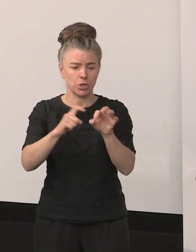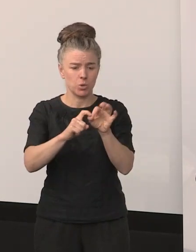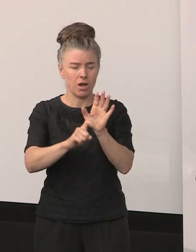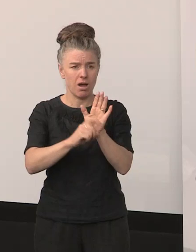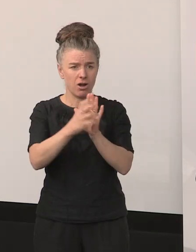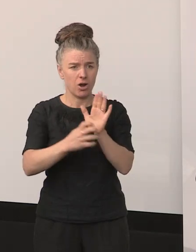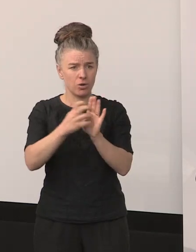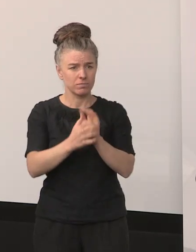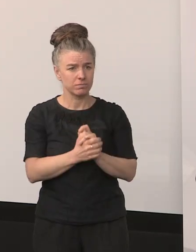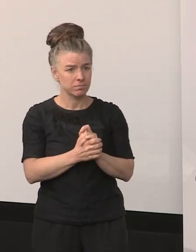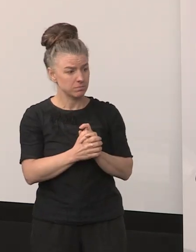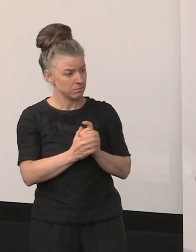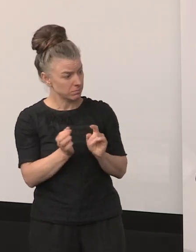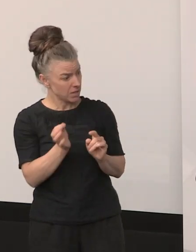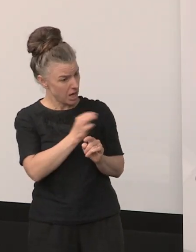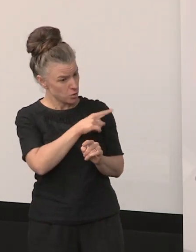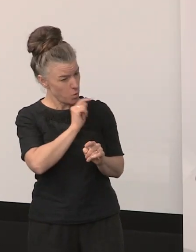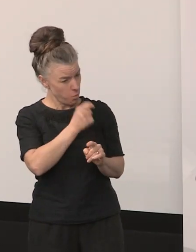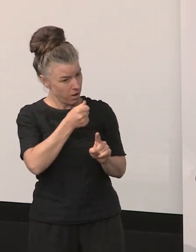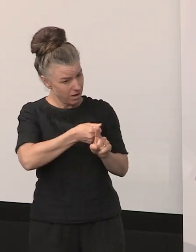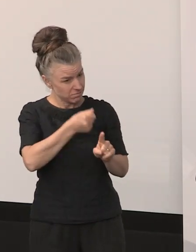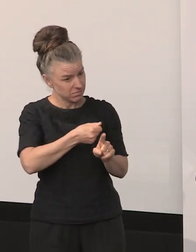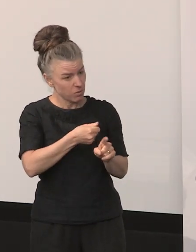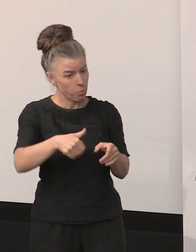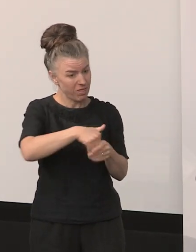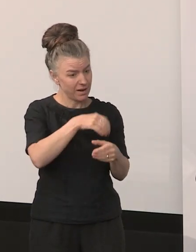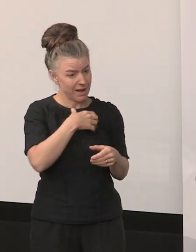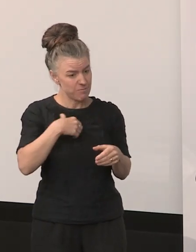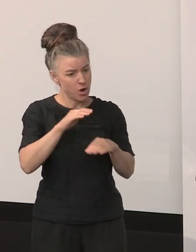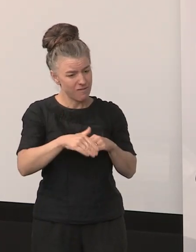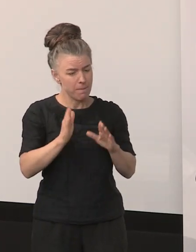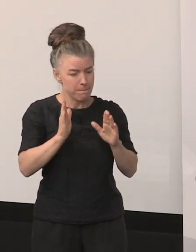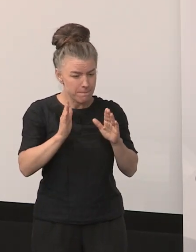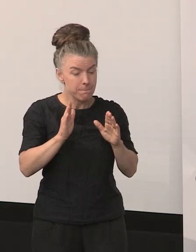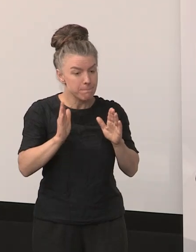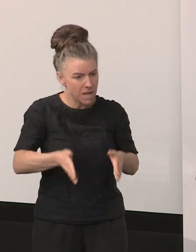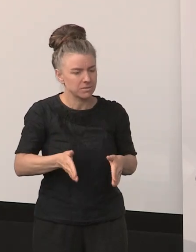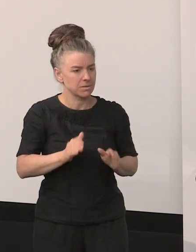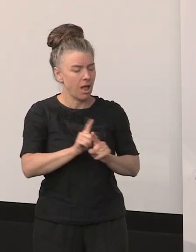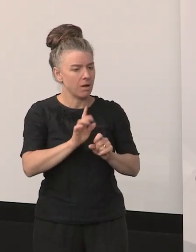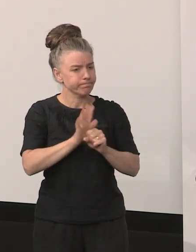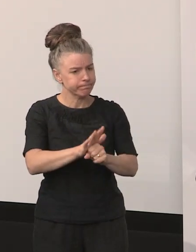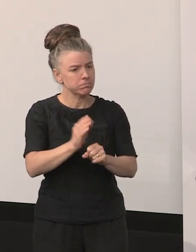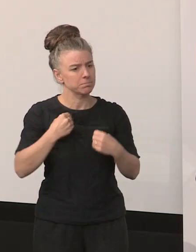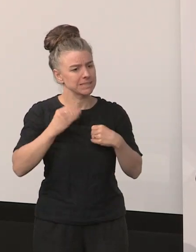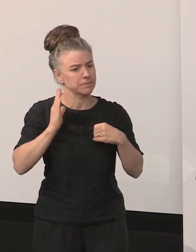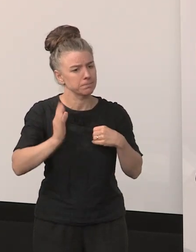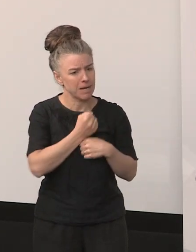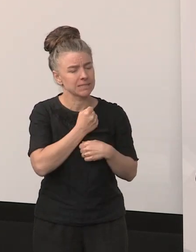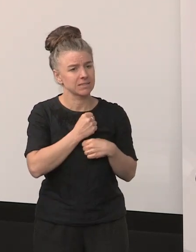just encourage them and businesses to put the QR codes up. Are you going to continue to advocate within Government for that to be a